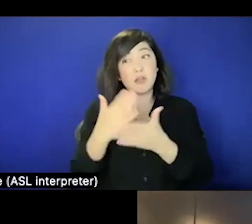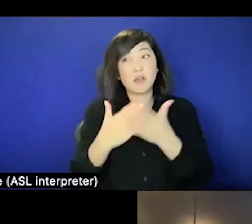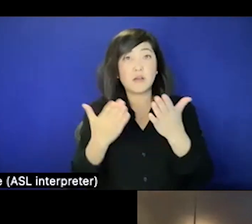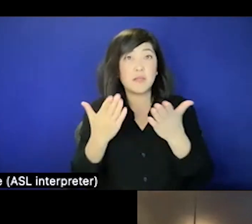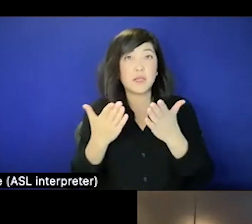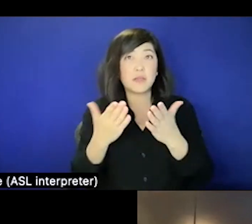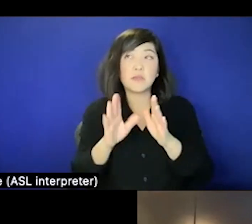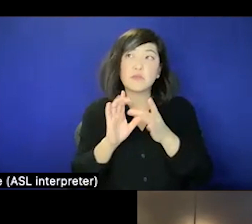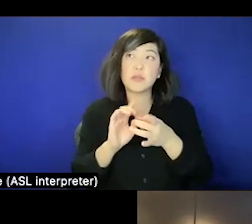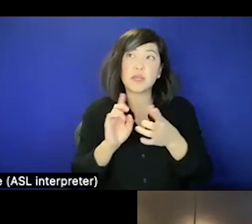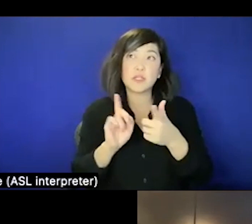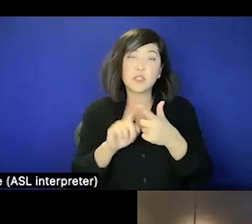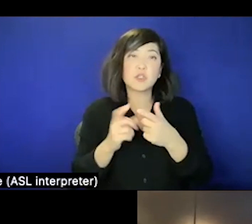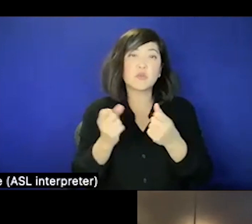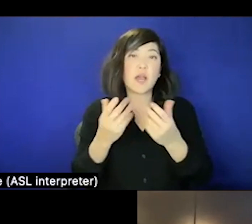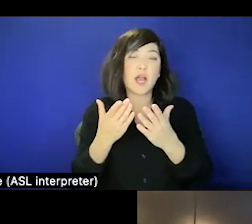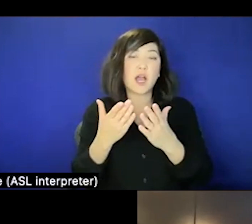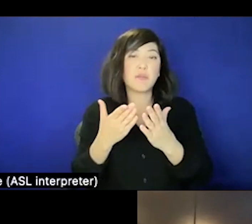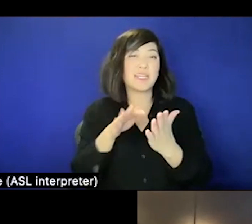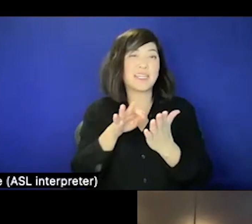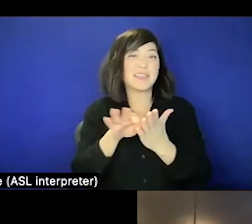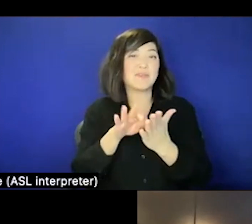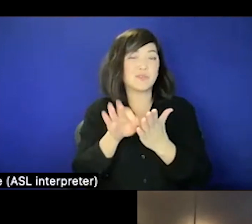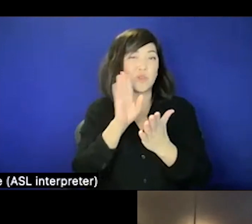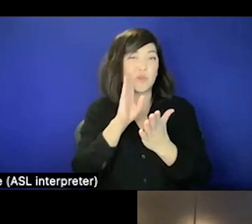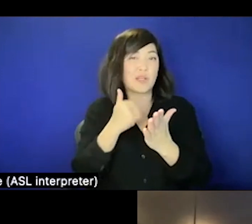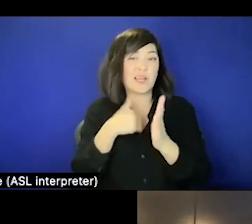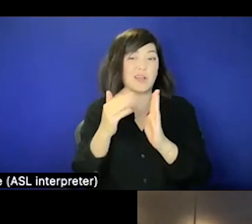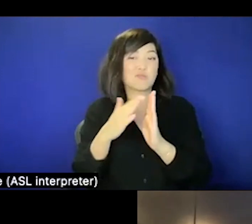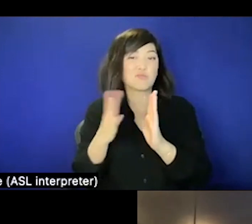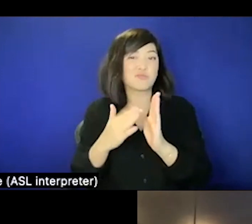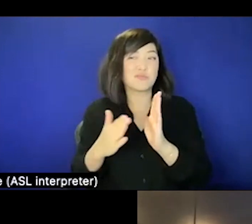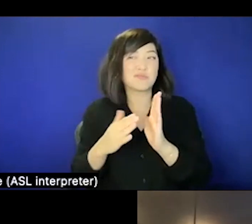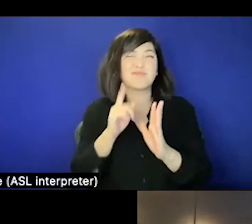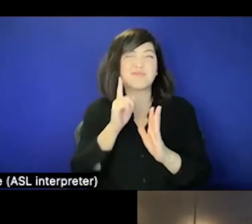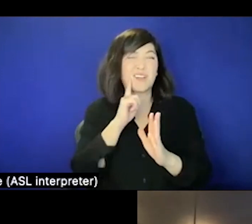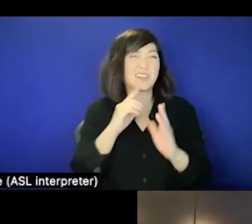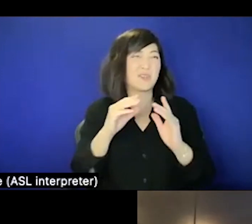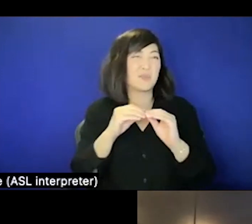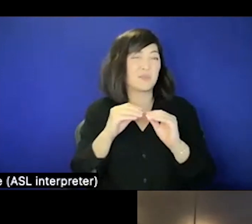number are going to be on demand. And that's probably a smart thing for the book business.